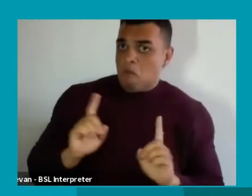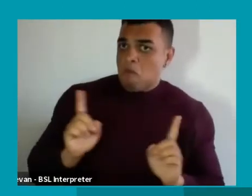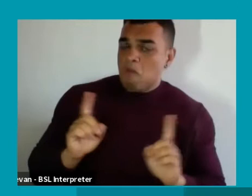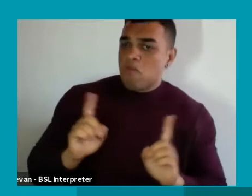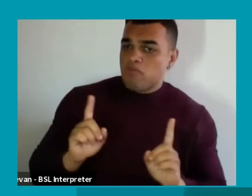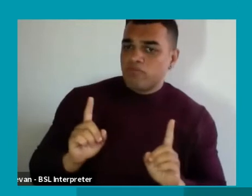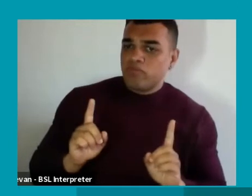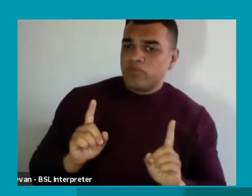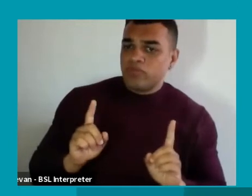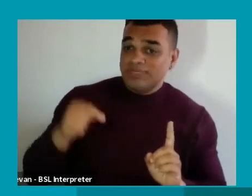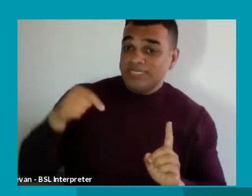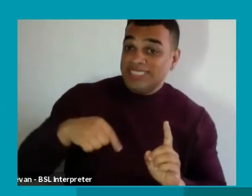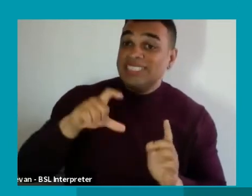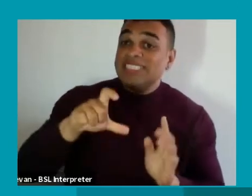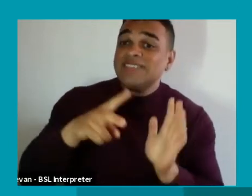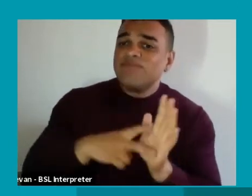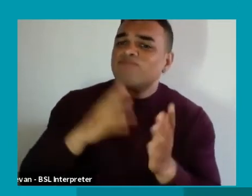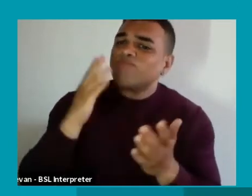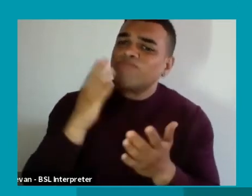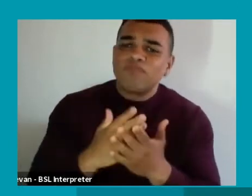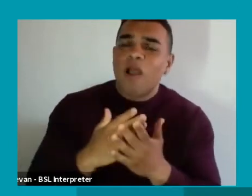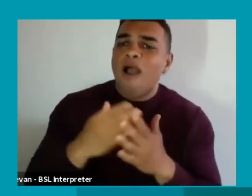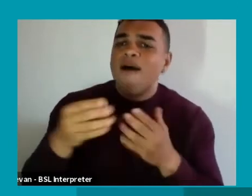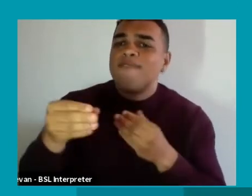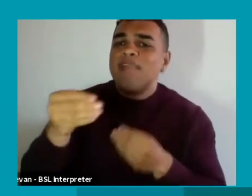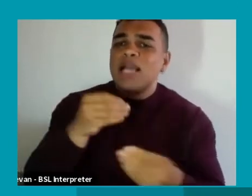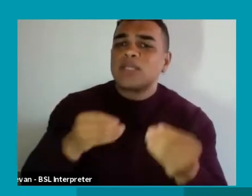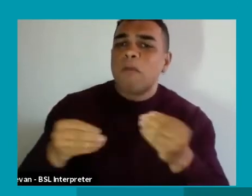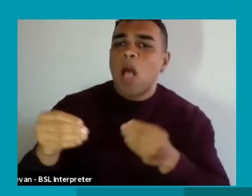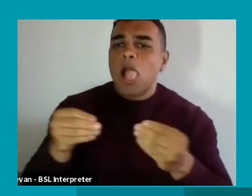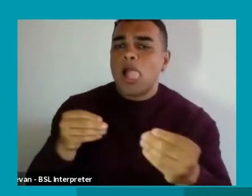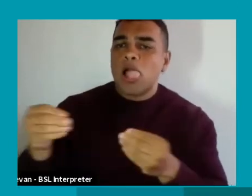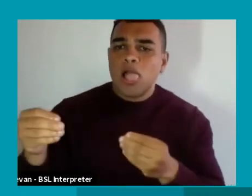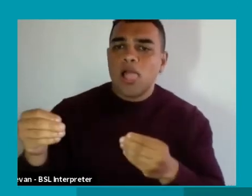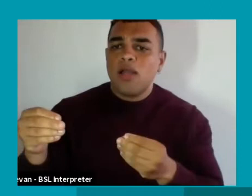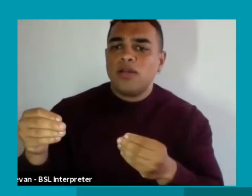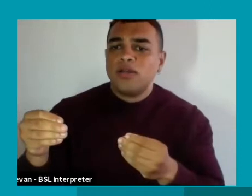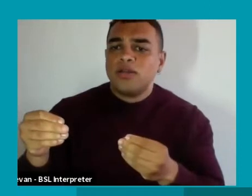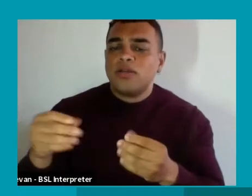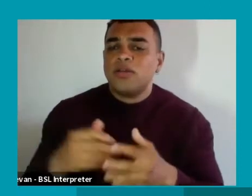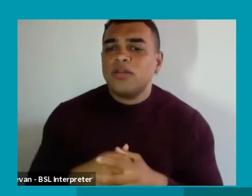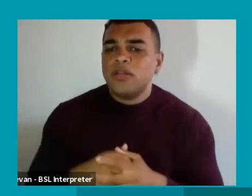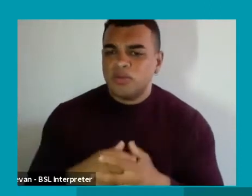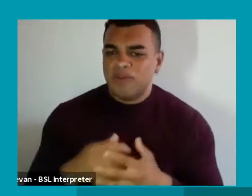type of CV format. Your skills can be mixed and matched, So what I mean by that is that